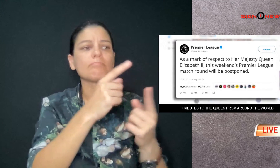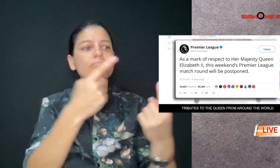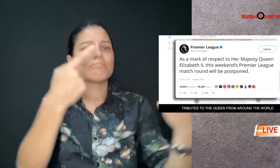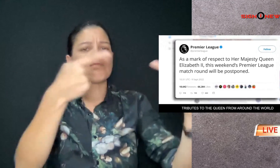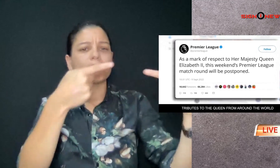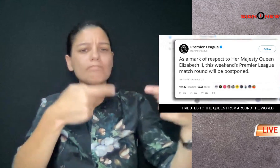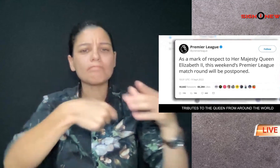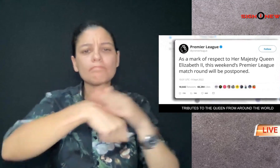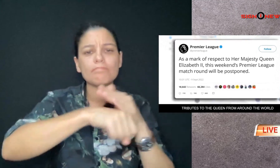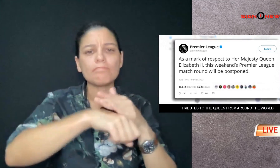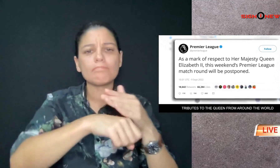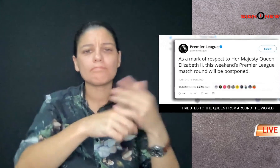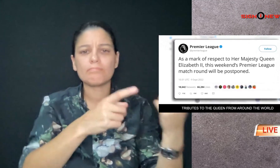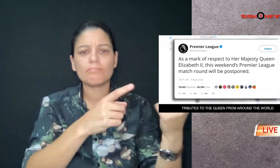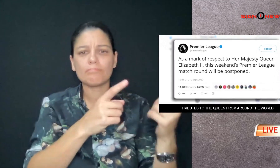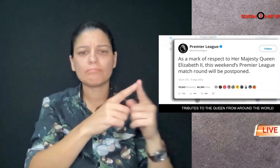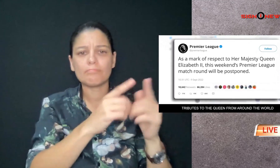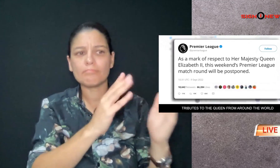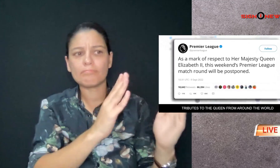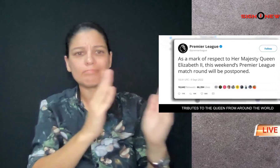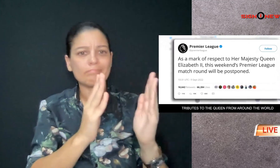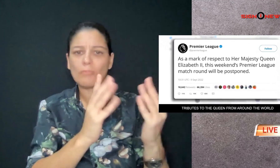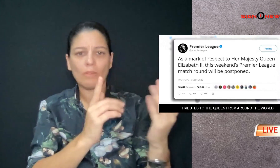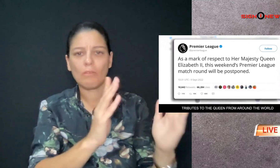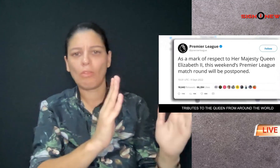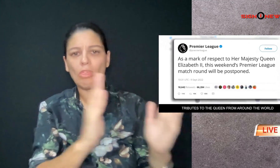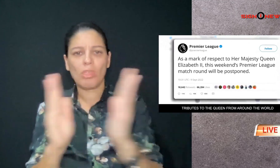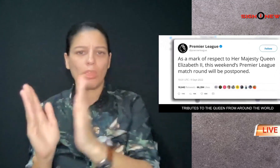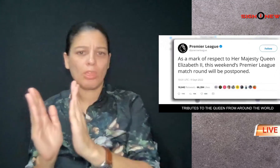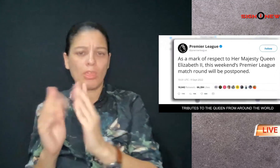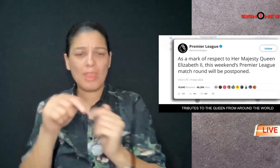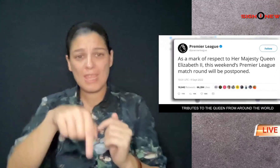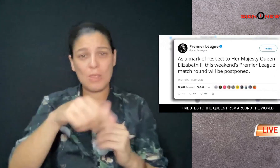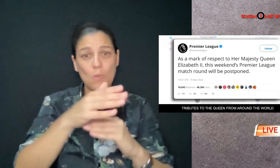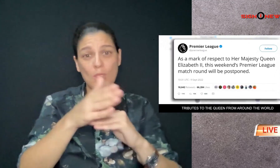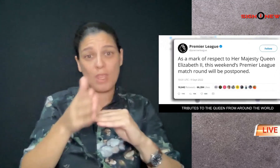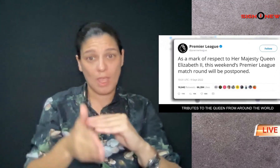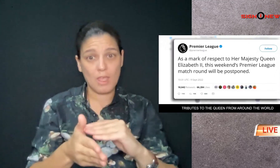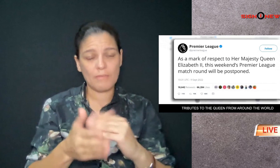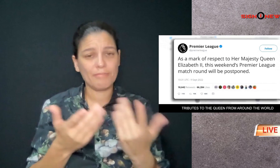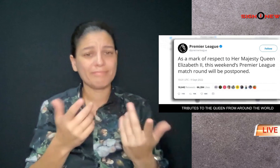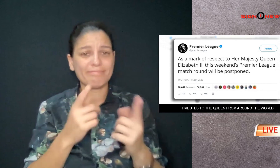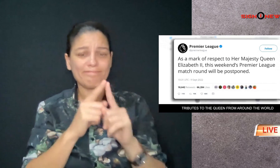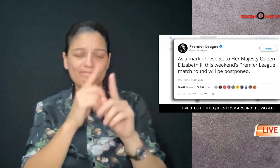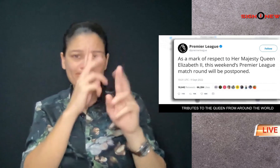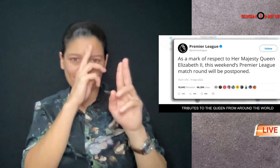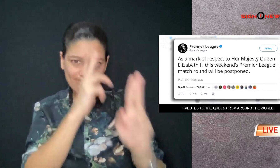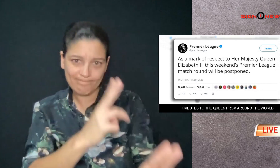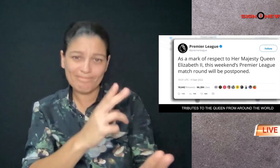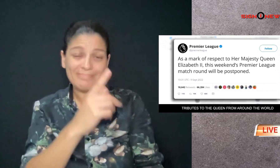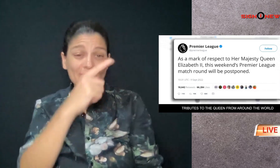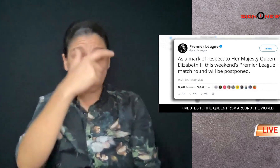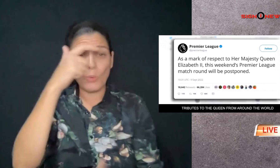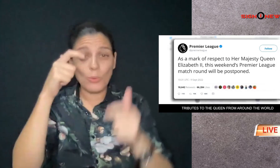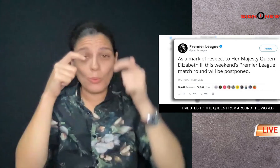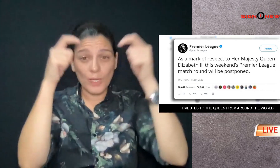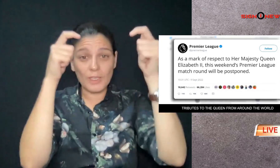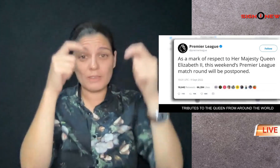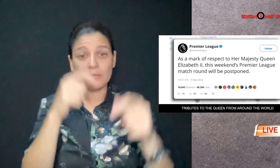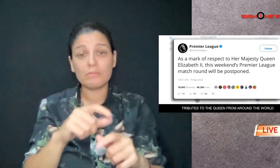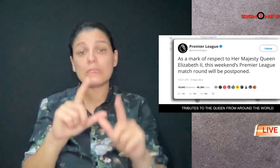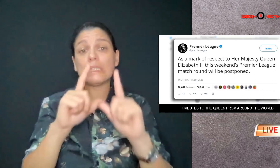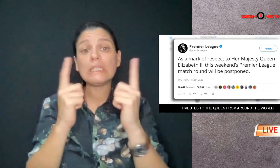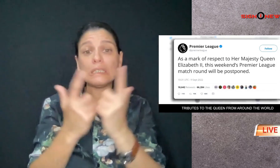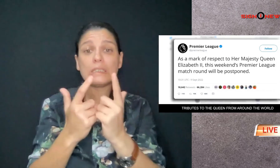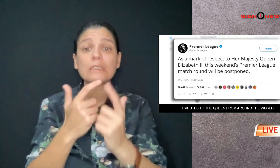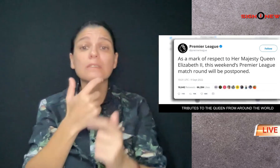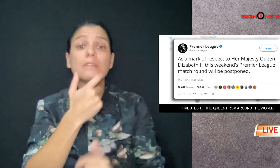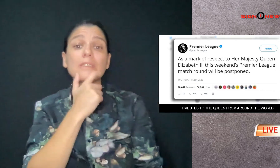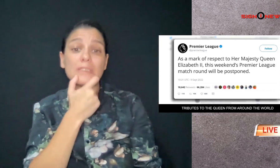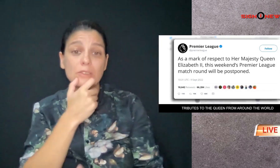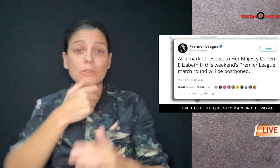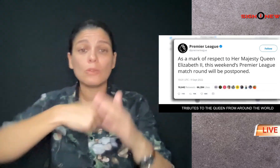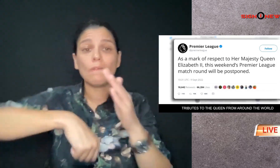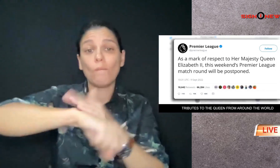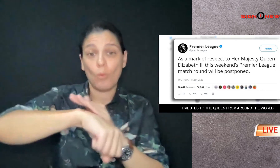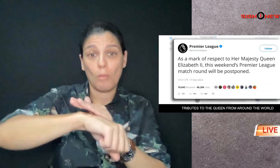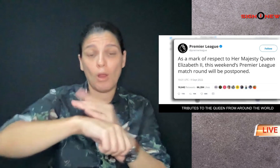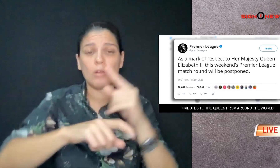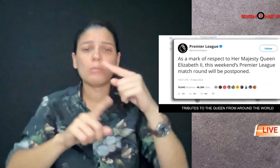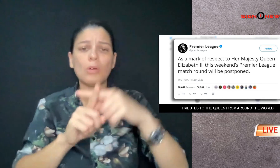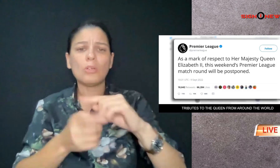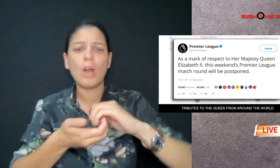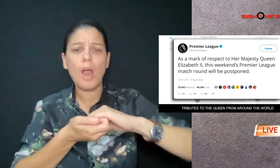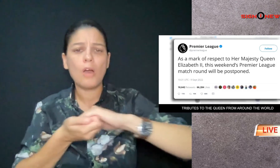the postponement of all games this weekend to honor the Queen the English football league